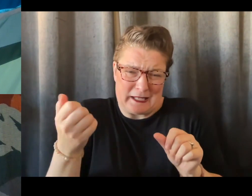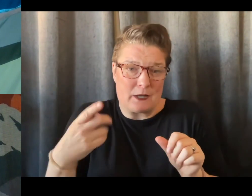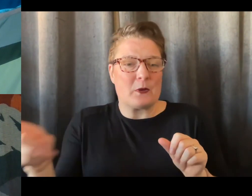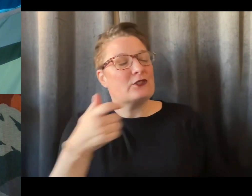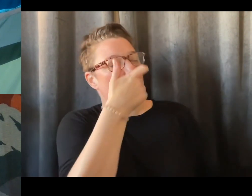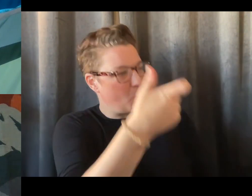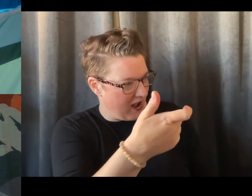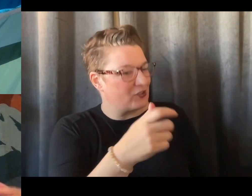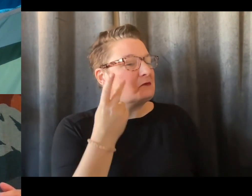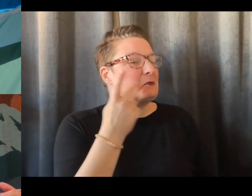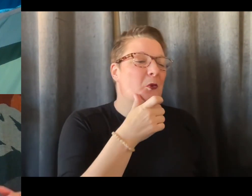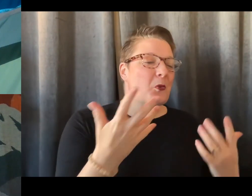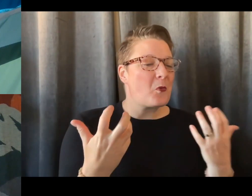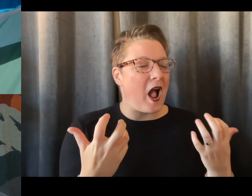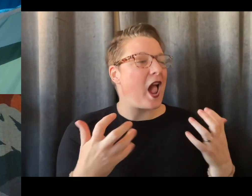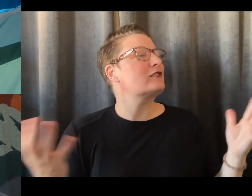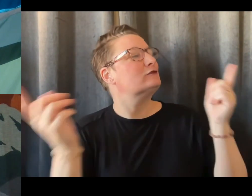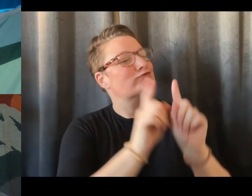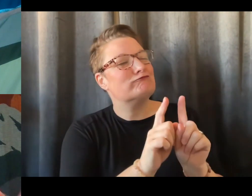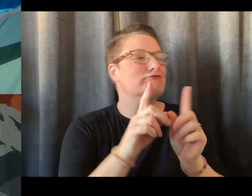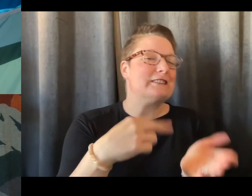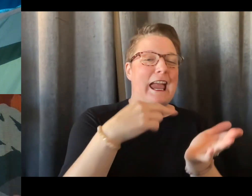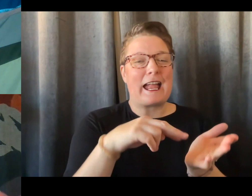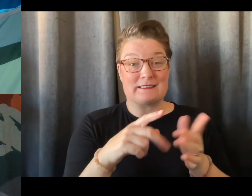And that many like lifelong pairings would come from that.